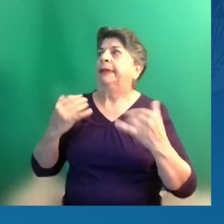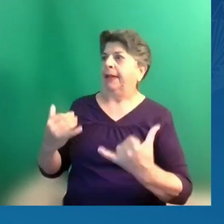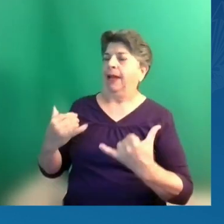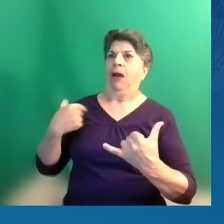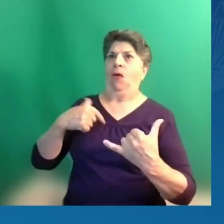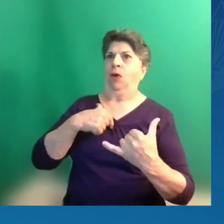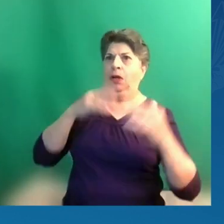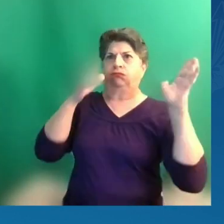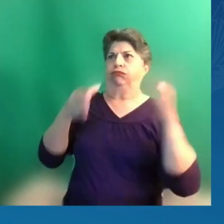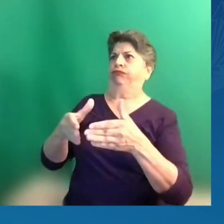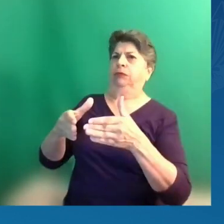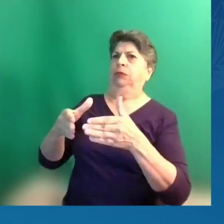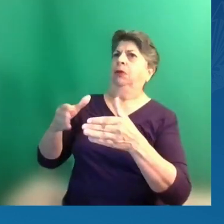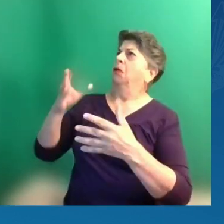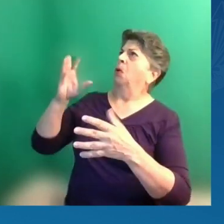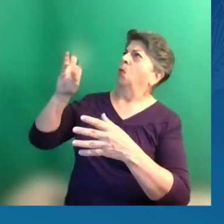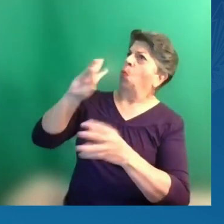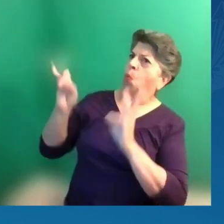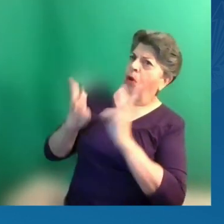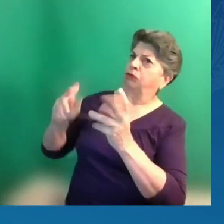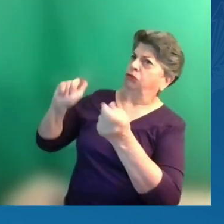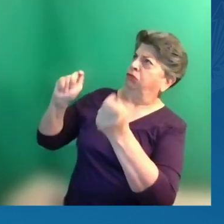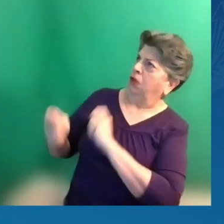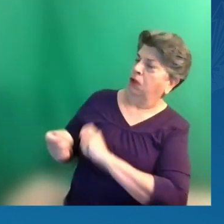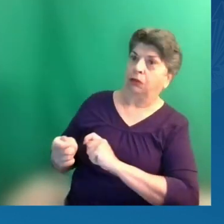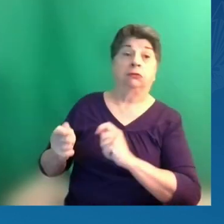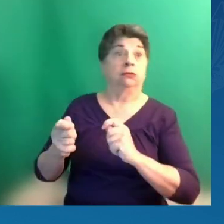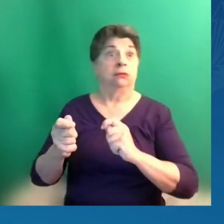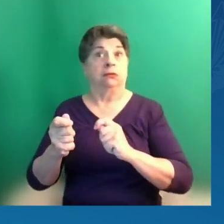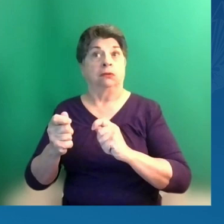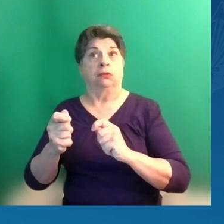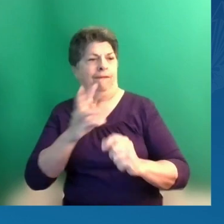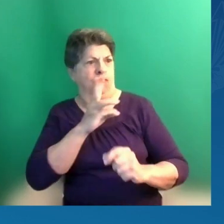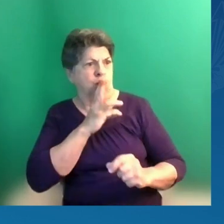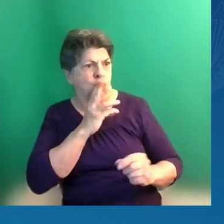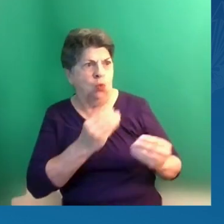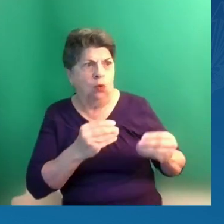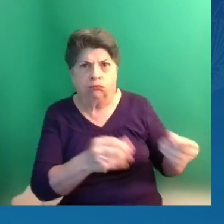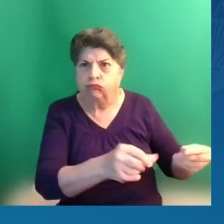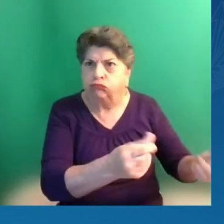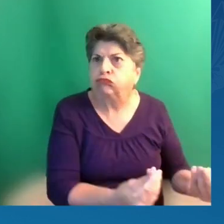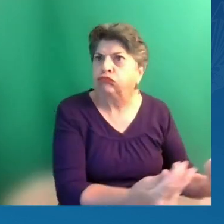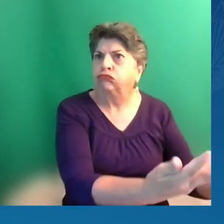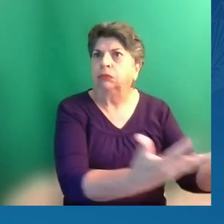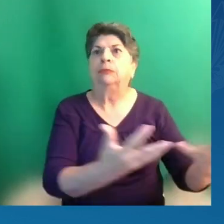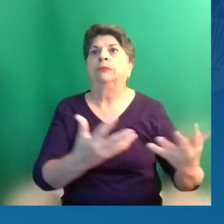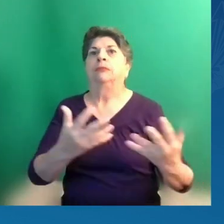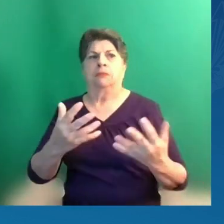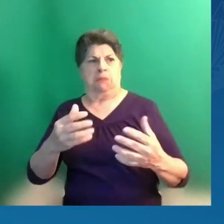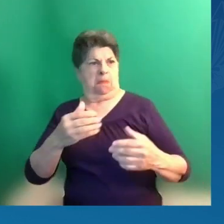We can only meet these challenges by leveraging the best science and data and working closely with communities,